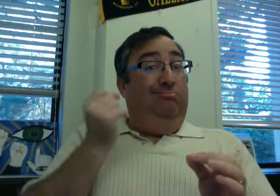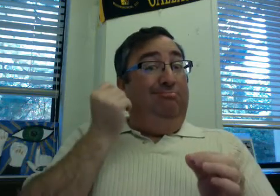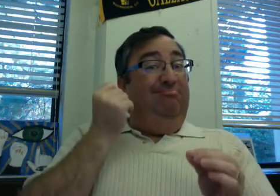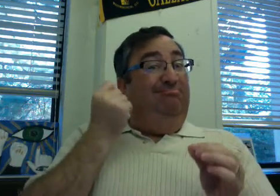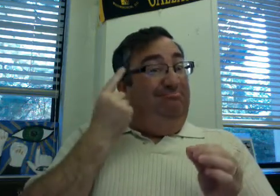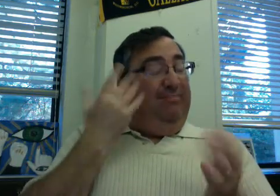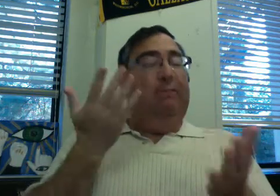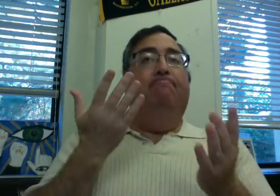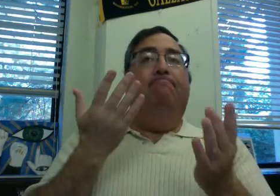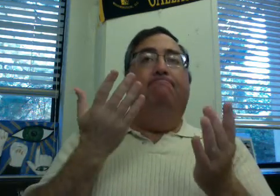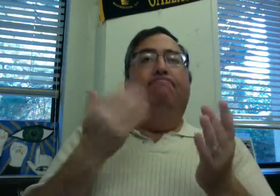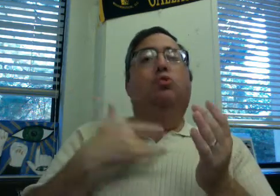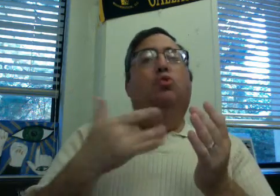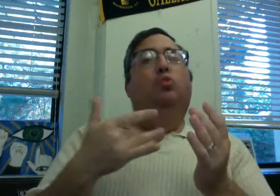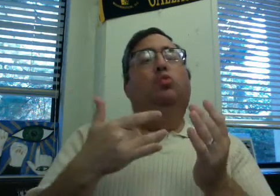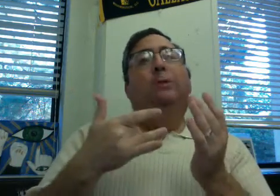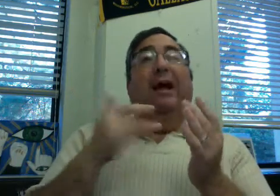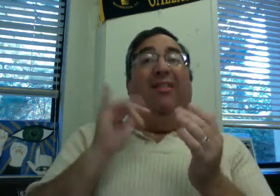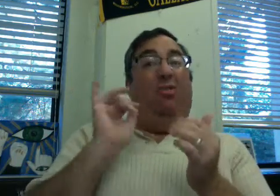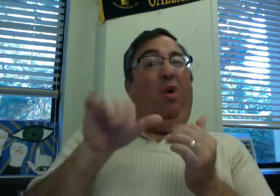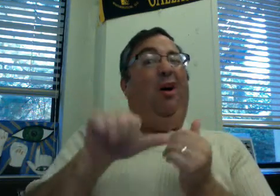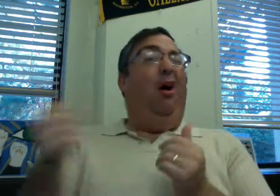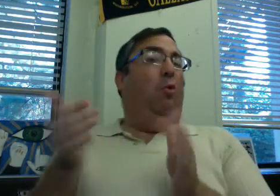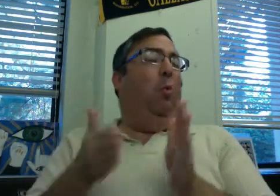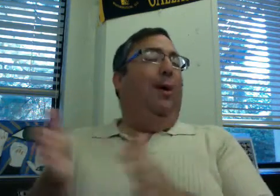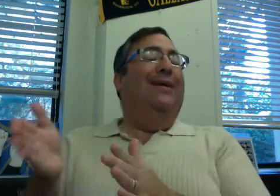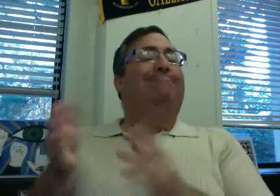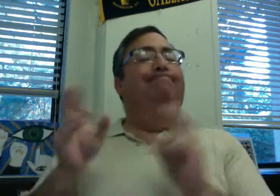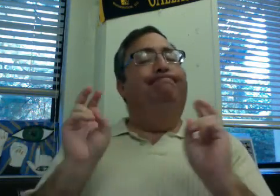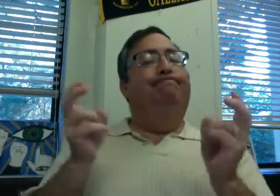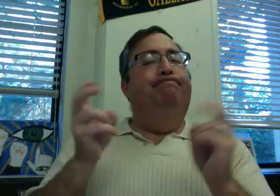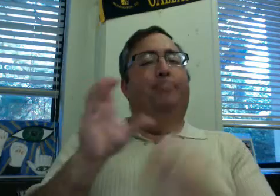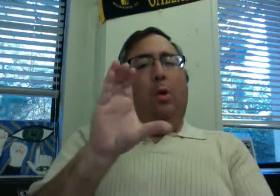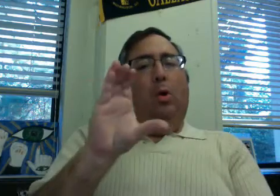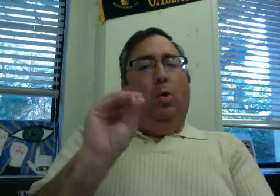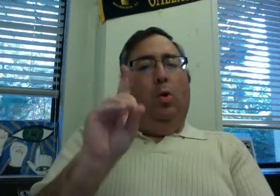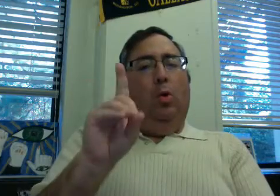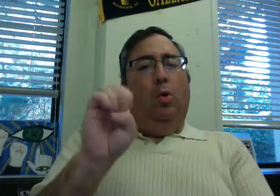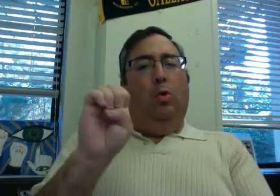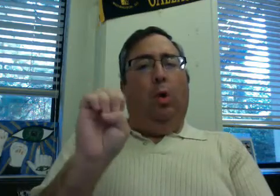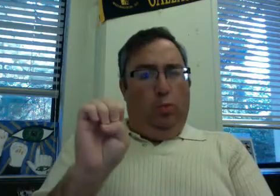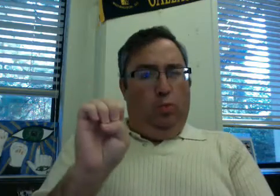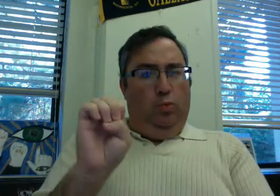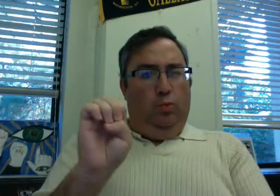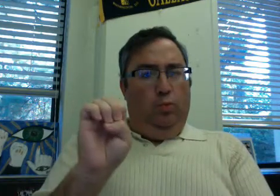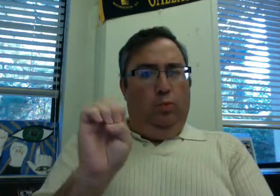These other ways are usually through codes.